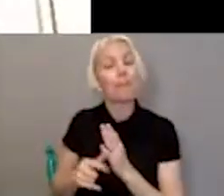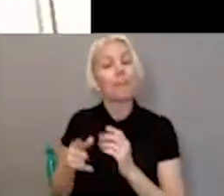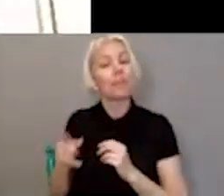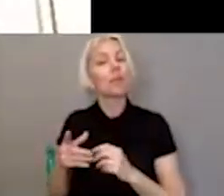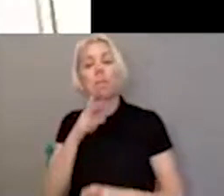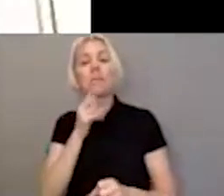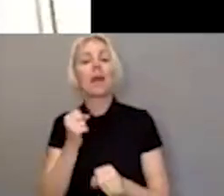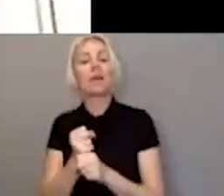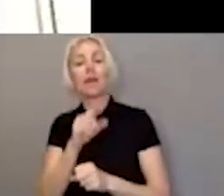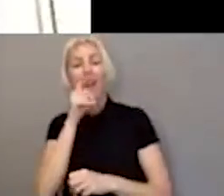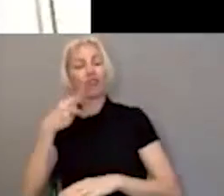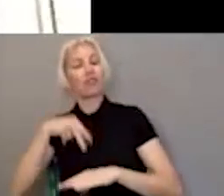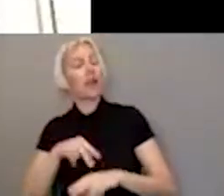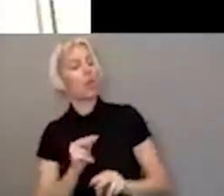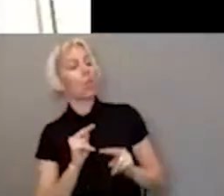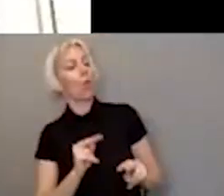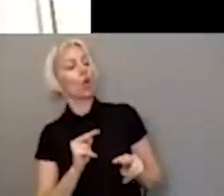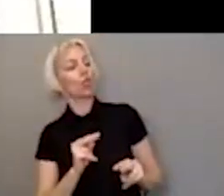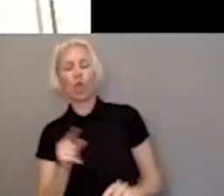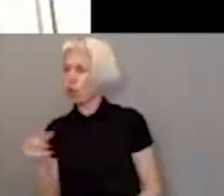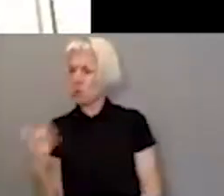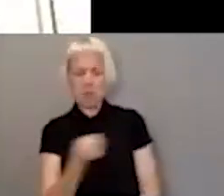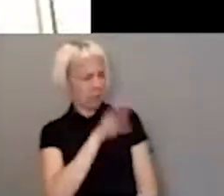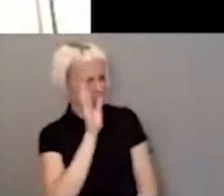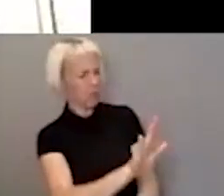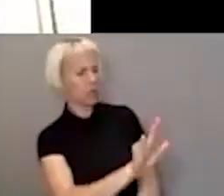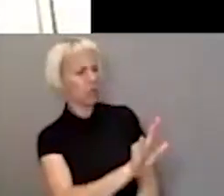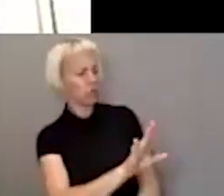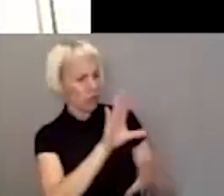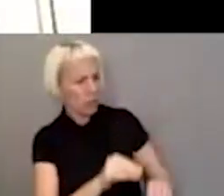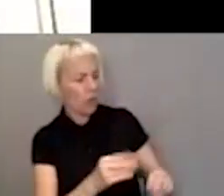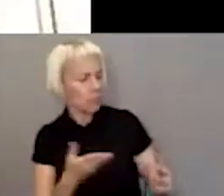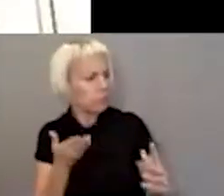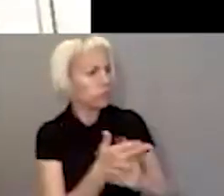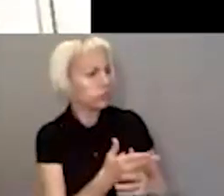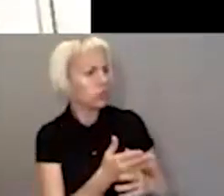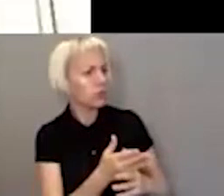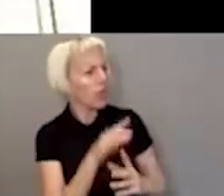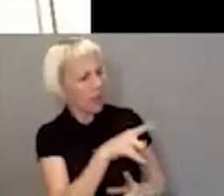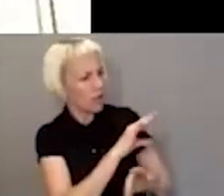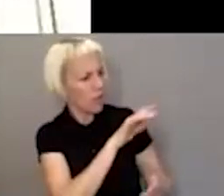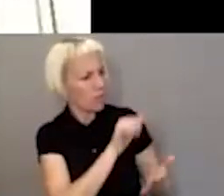it in every way that is possible in that. For me, personally, I have a 13-year-old son.